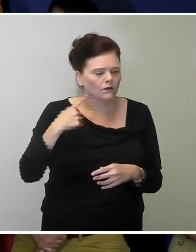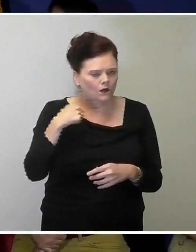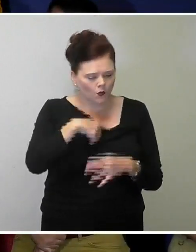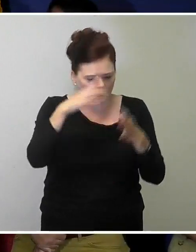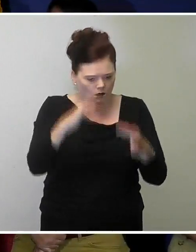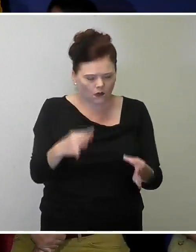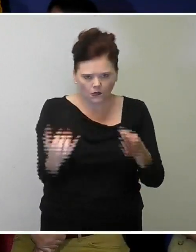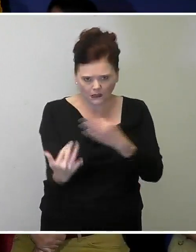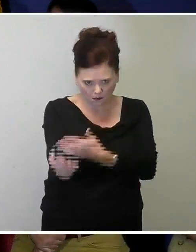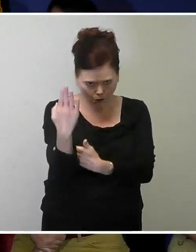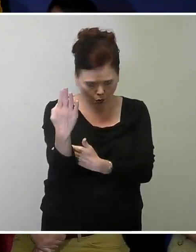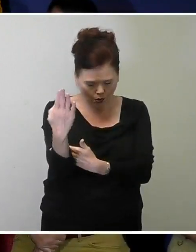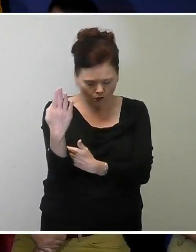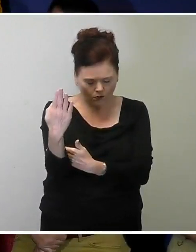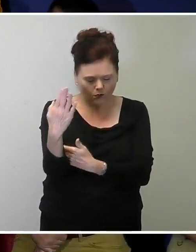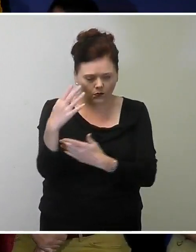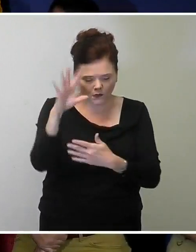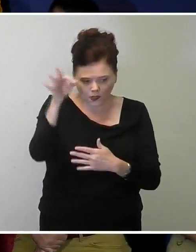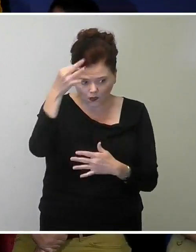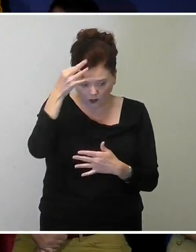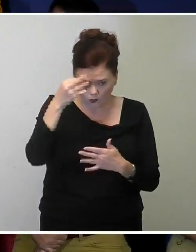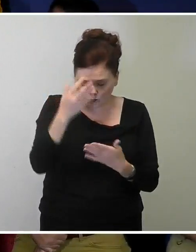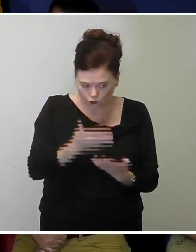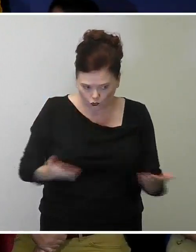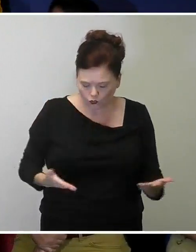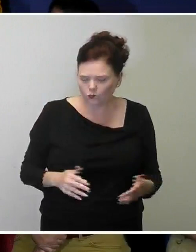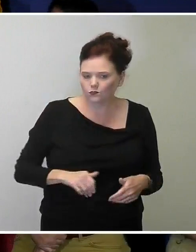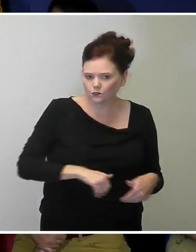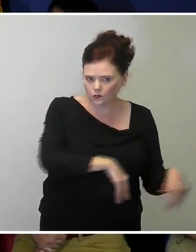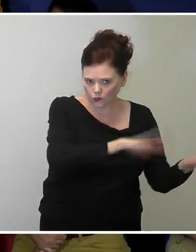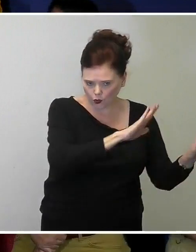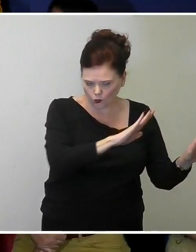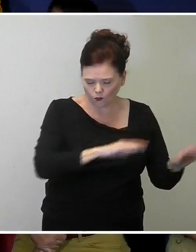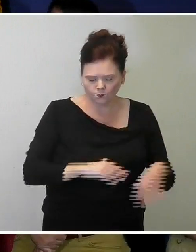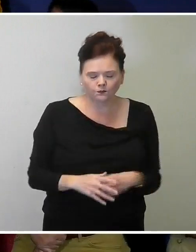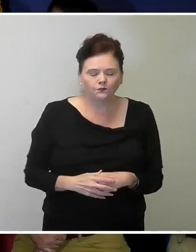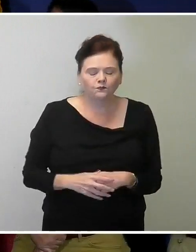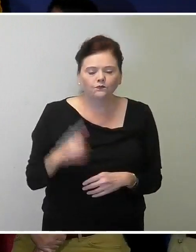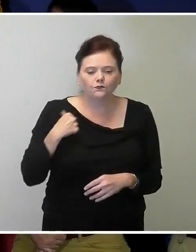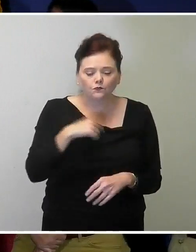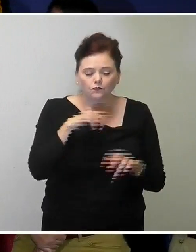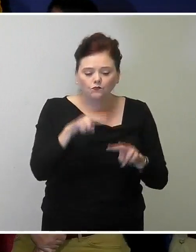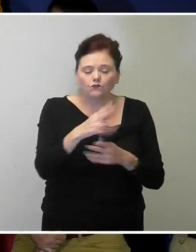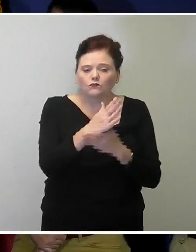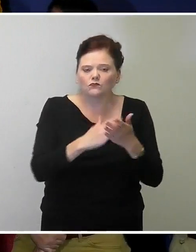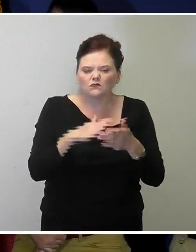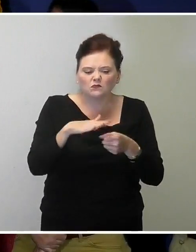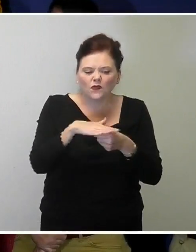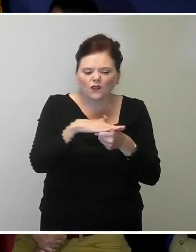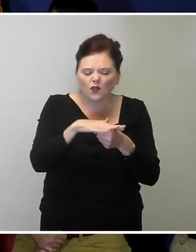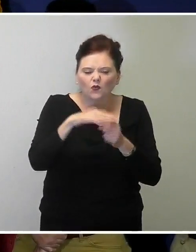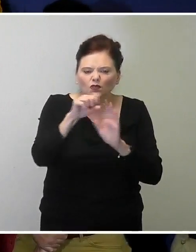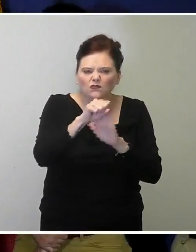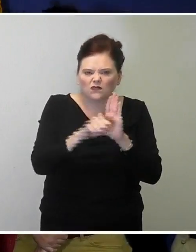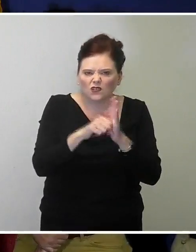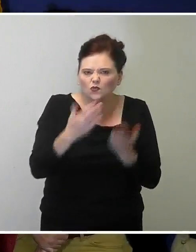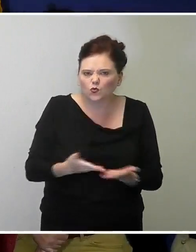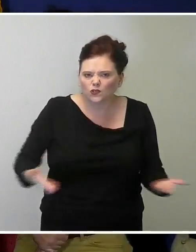FEDERAL ASSETS GO TO WHERE THEY ARE MOST NEEDED AND SO WE MADE THAT DECISION WITH THE FEDERAL ASSETS.